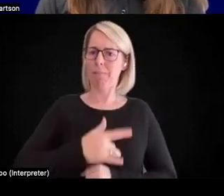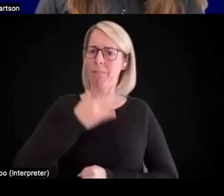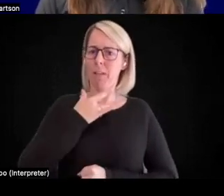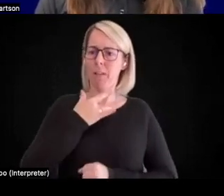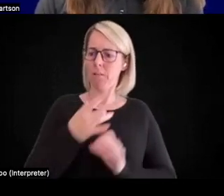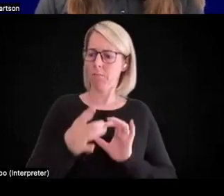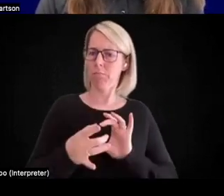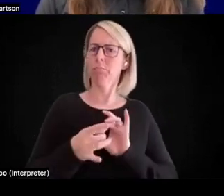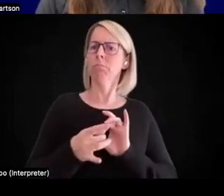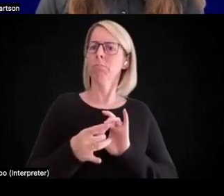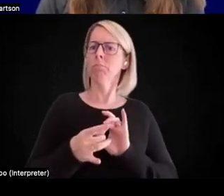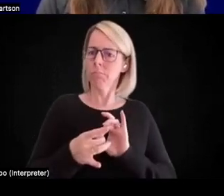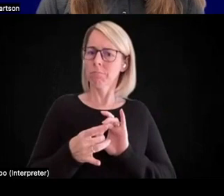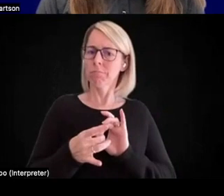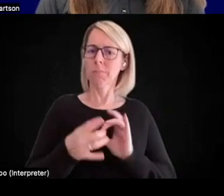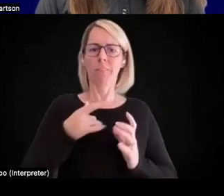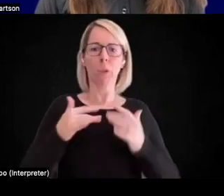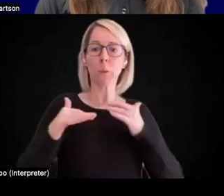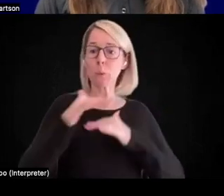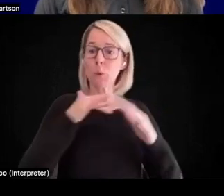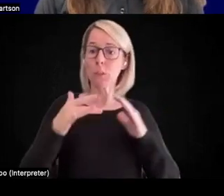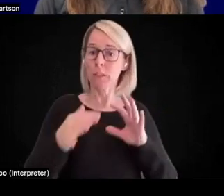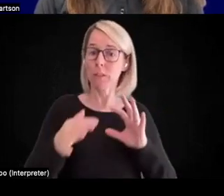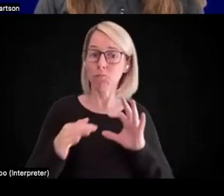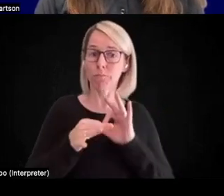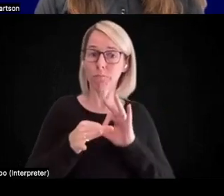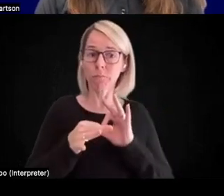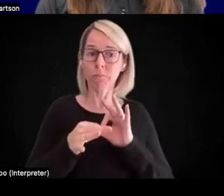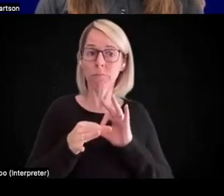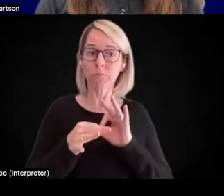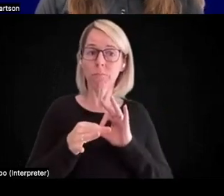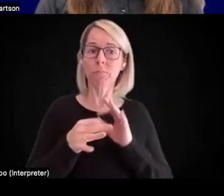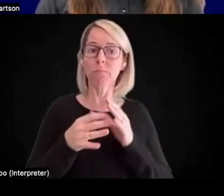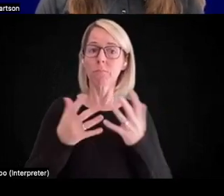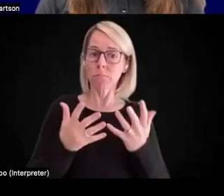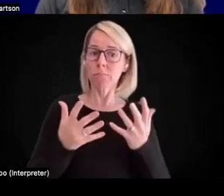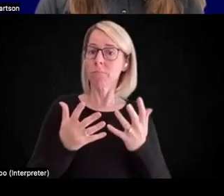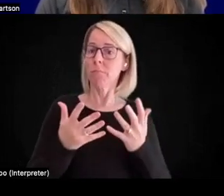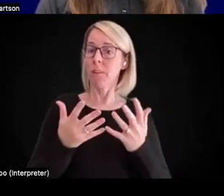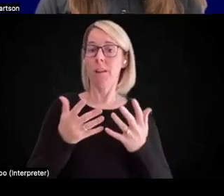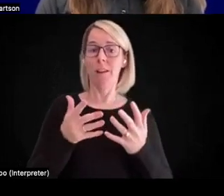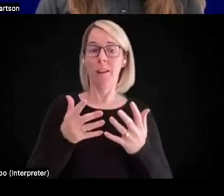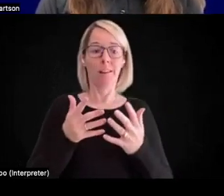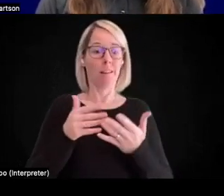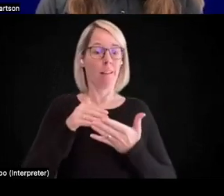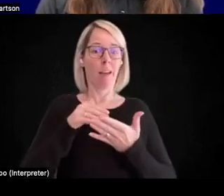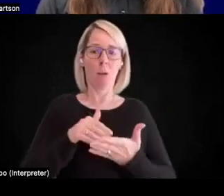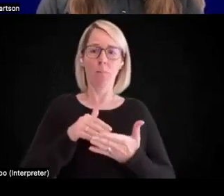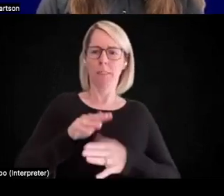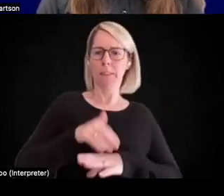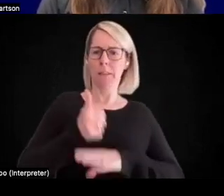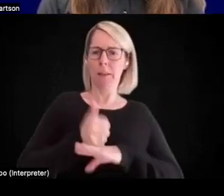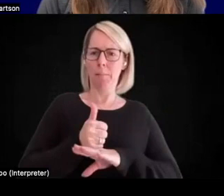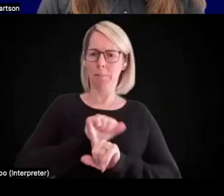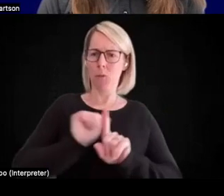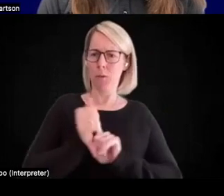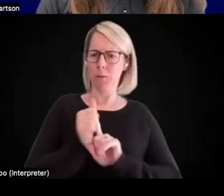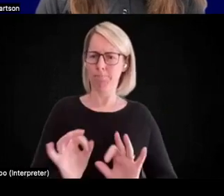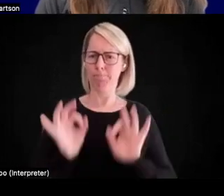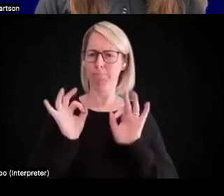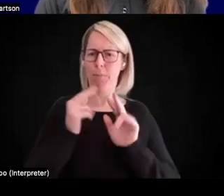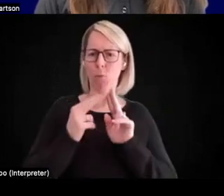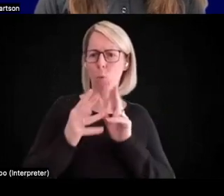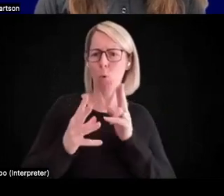social connection, it provides a platform for learning and communication development,